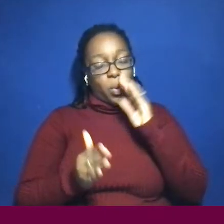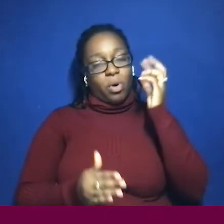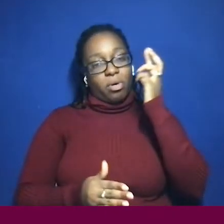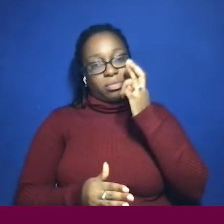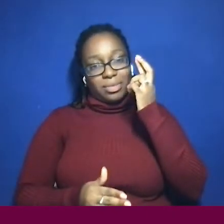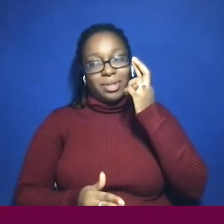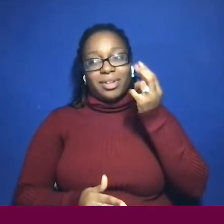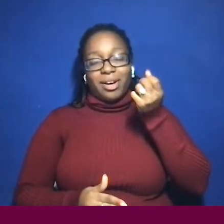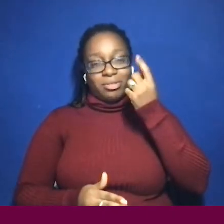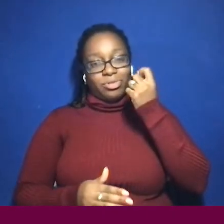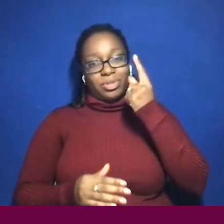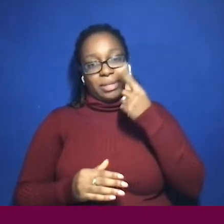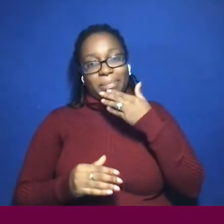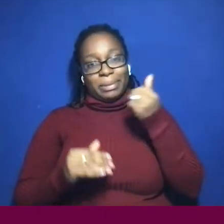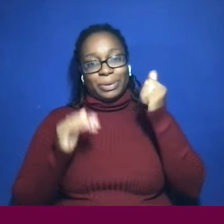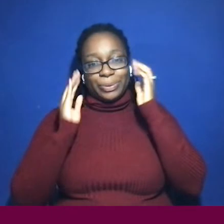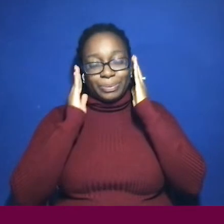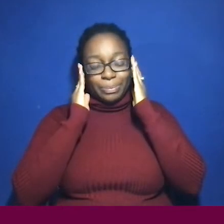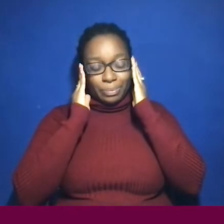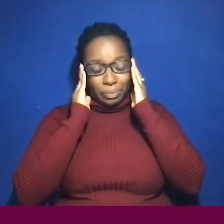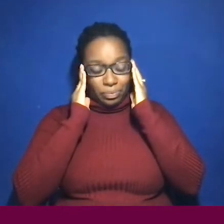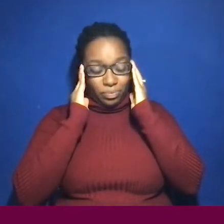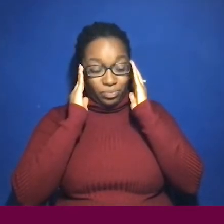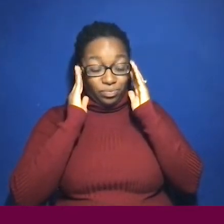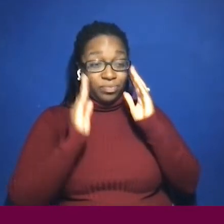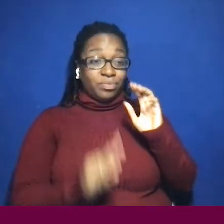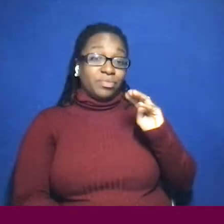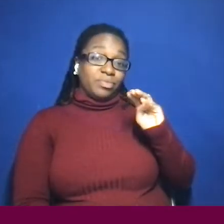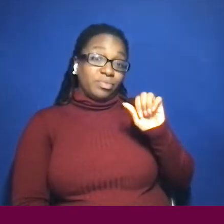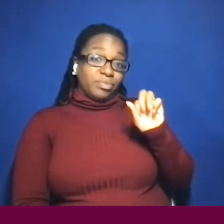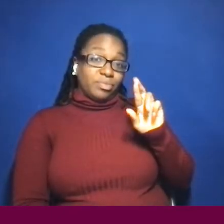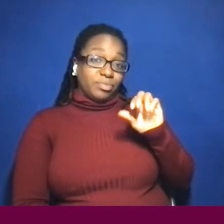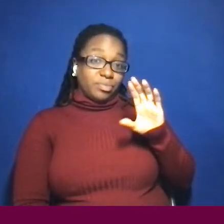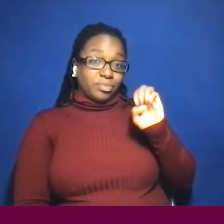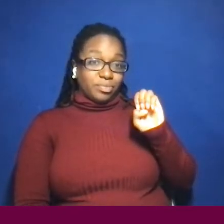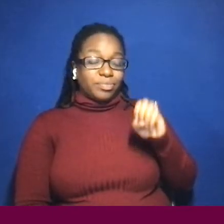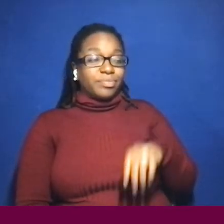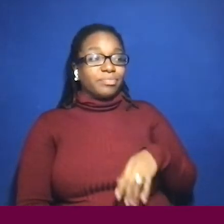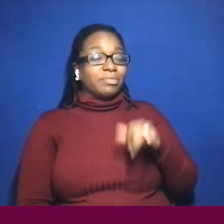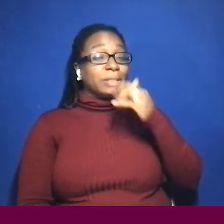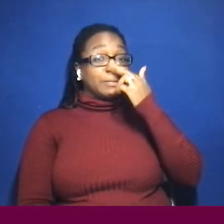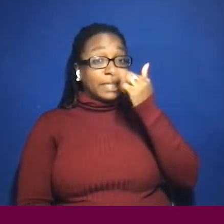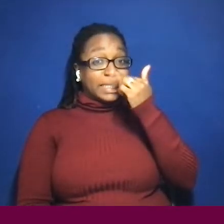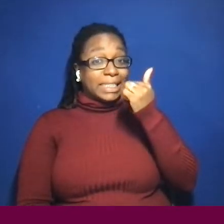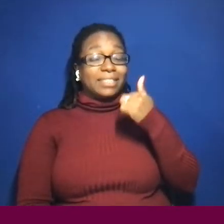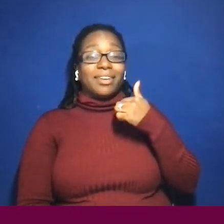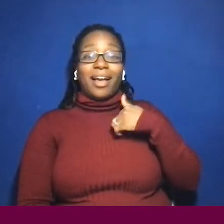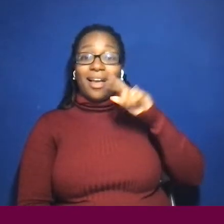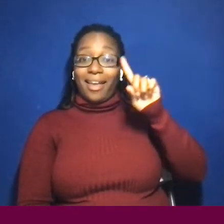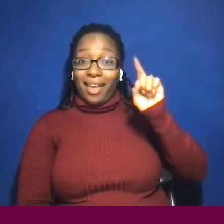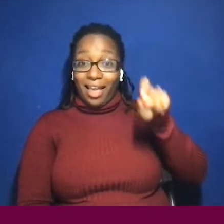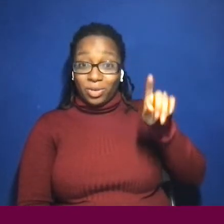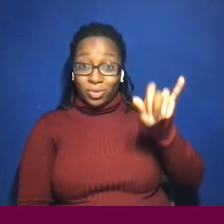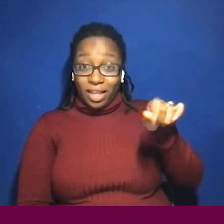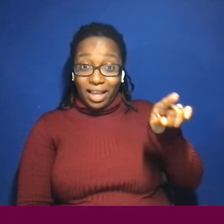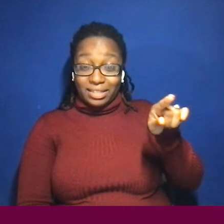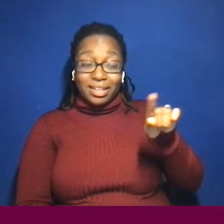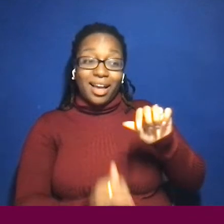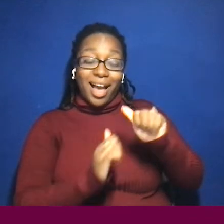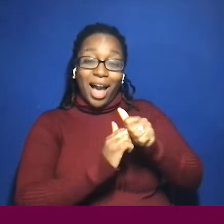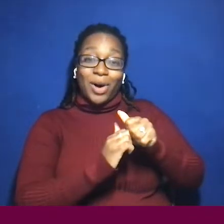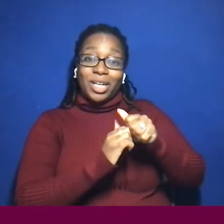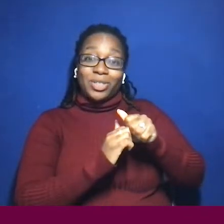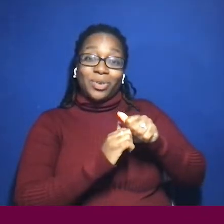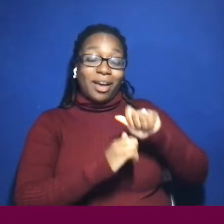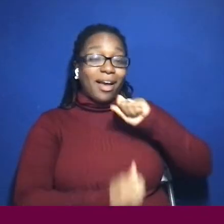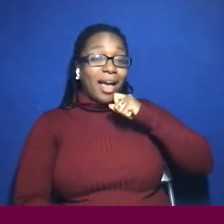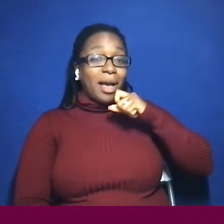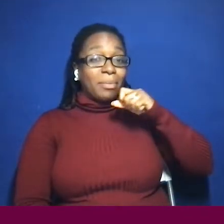Yeah. It's funny because as I posed that question to you, how did you get Apple TV+ to do this,